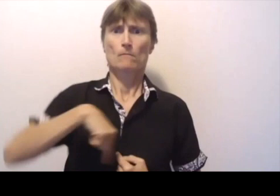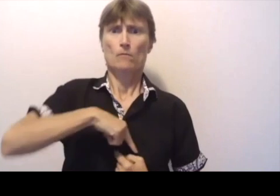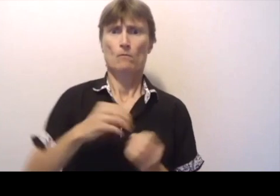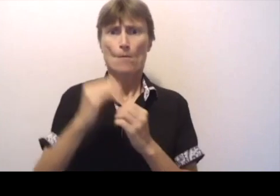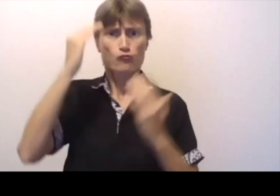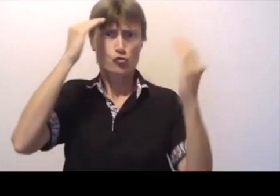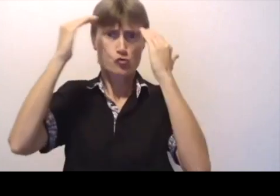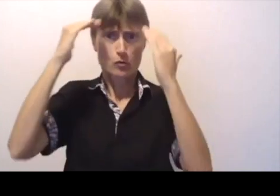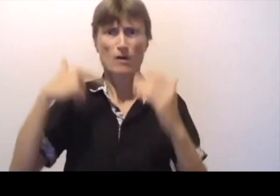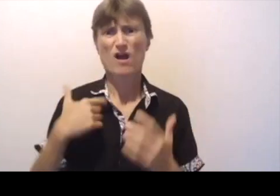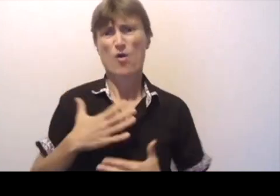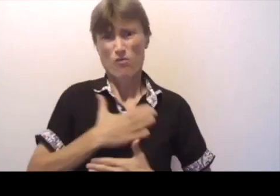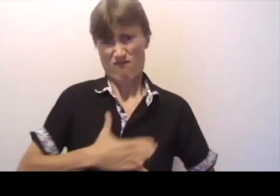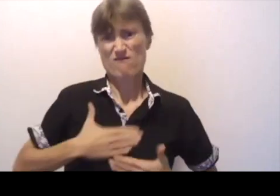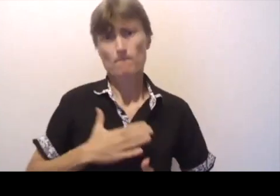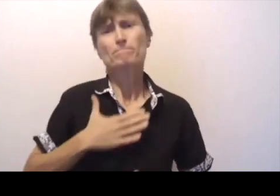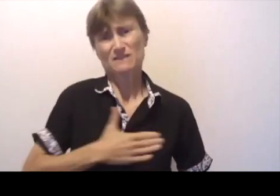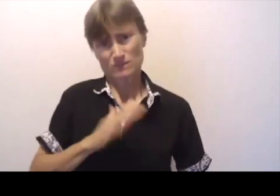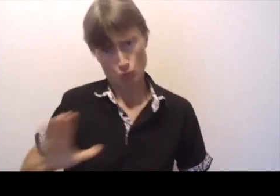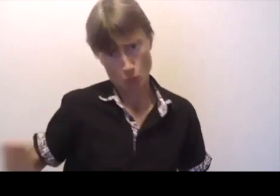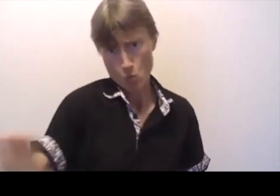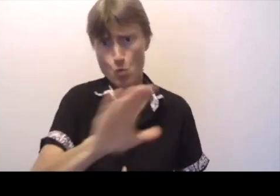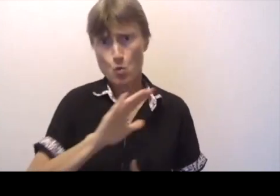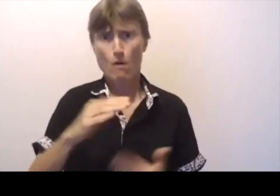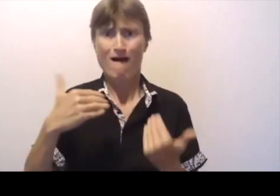upon finding our places in that tomorrow that we're hoping to create